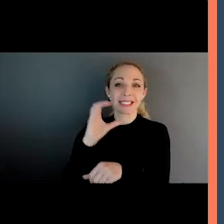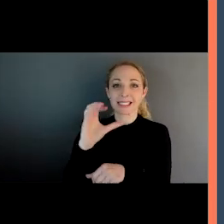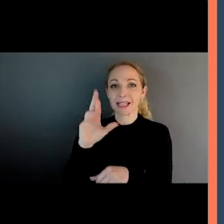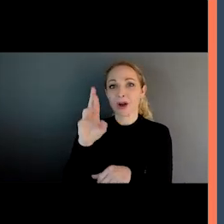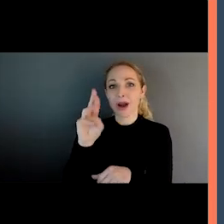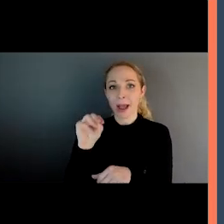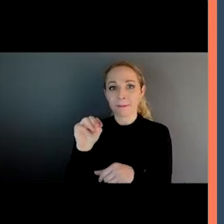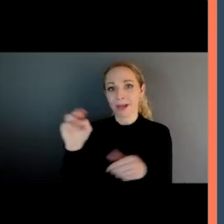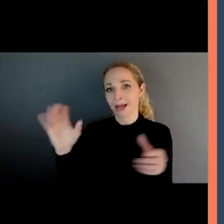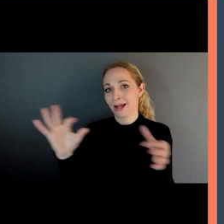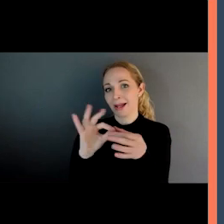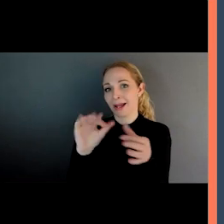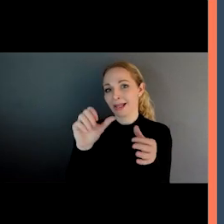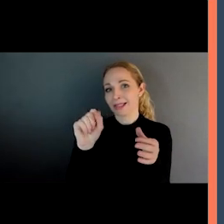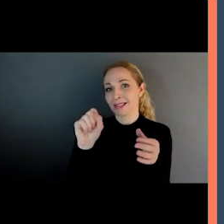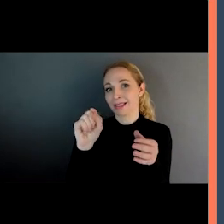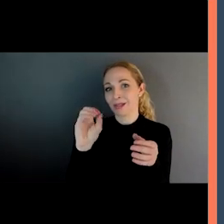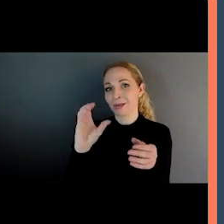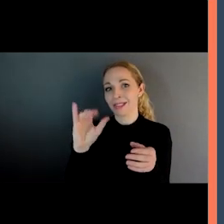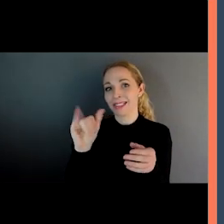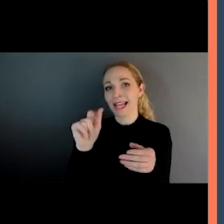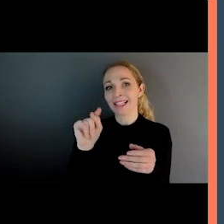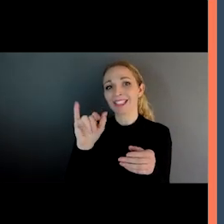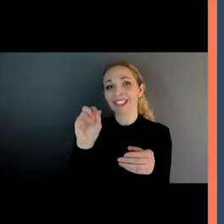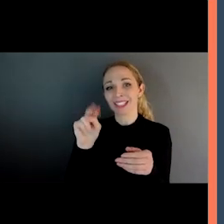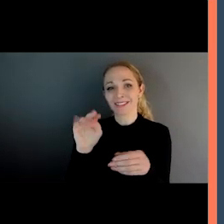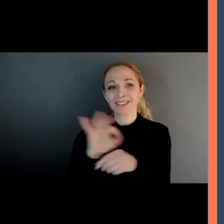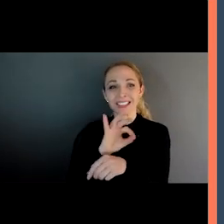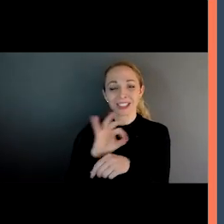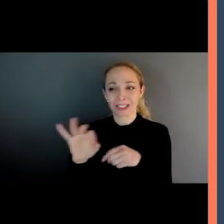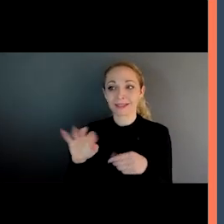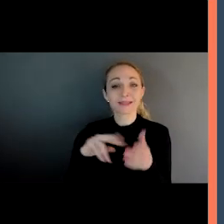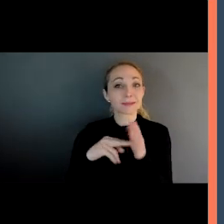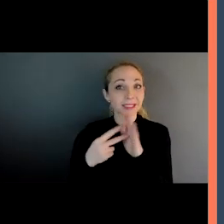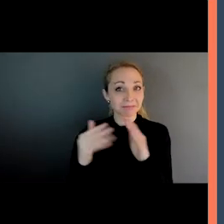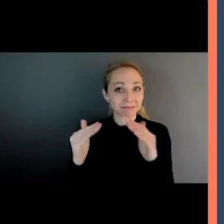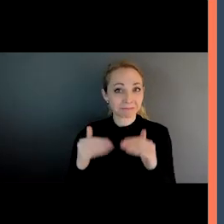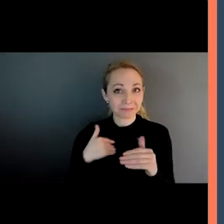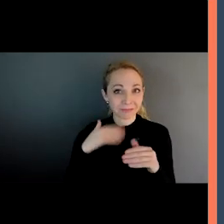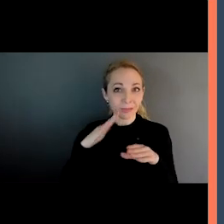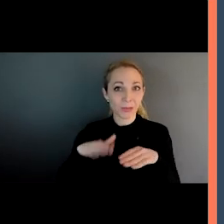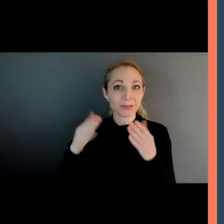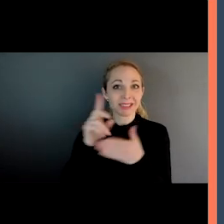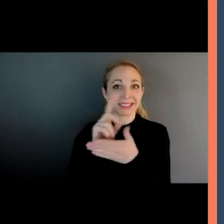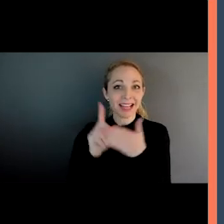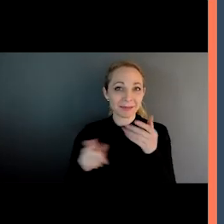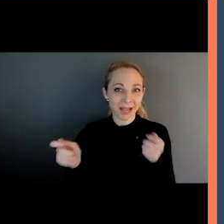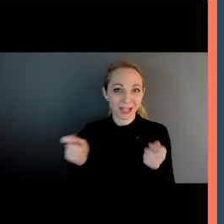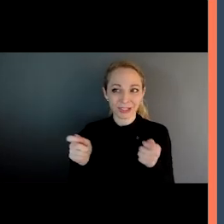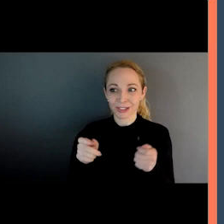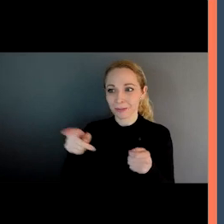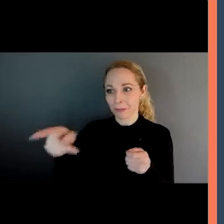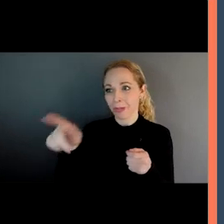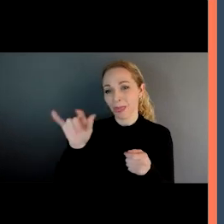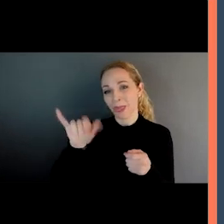SO, IF I OPEN UP THE DESIGN MANAGER, THIS IS OUR, SO'S